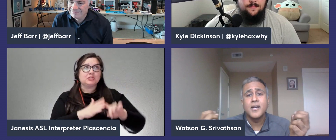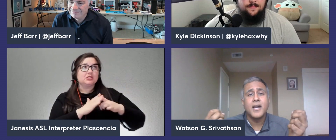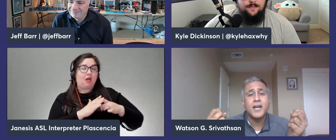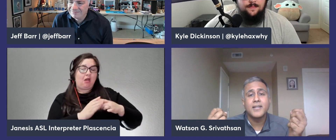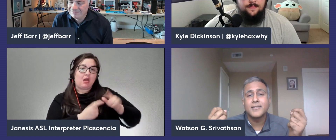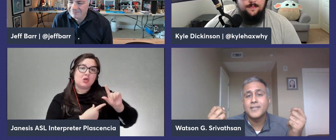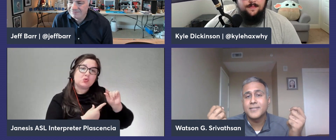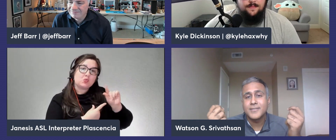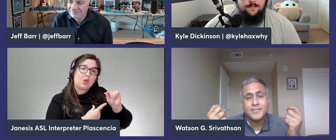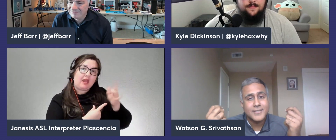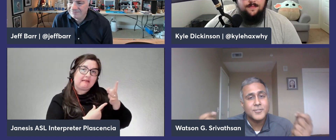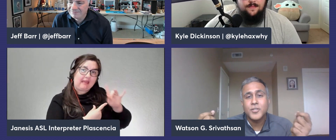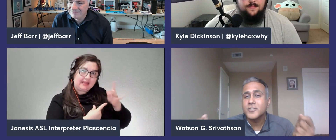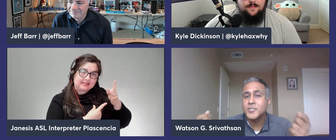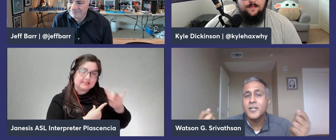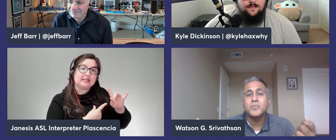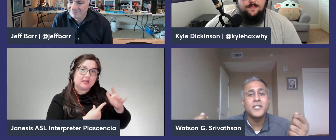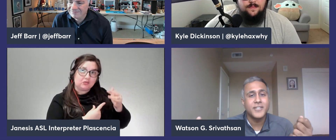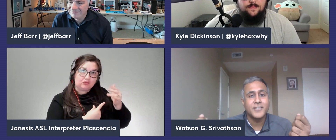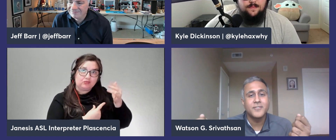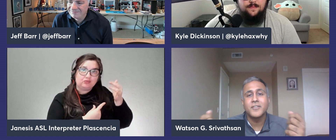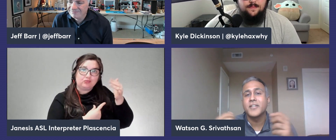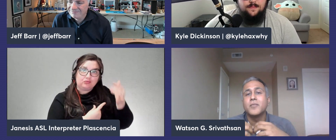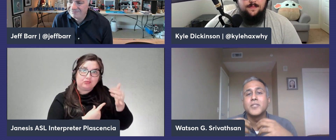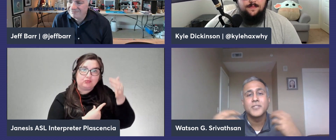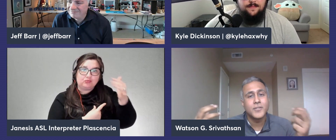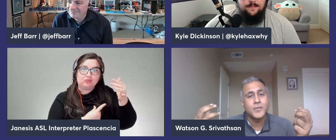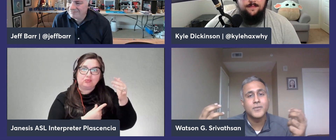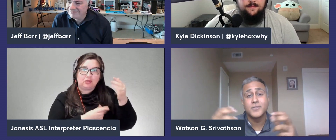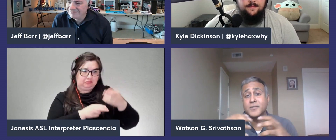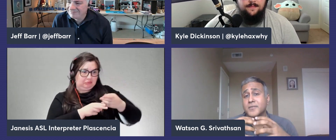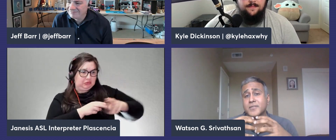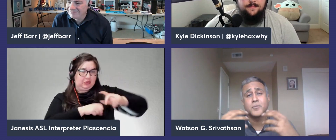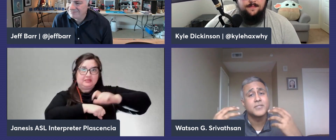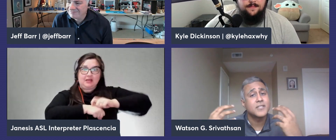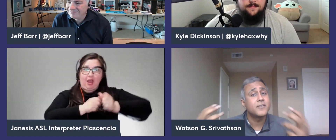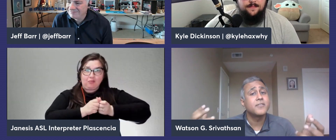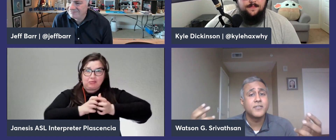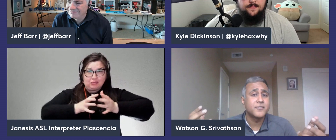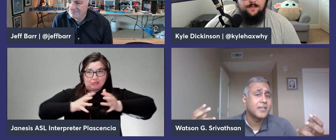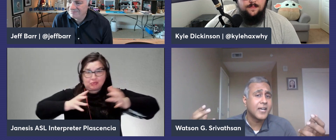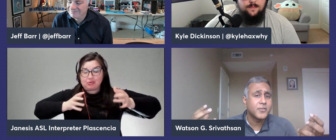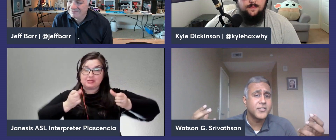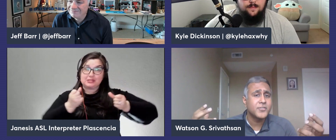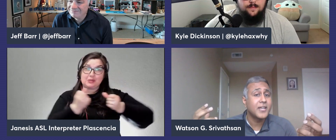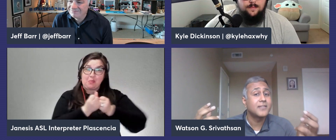and in such a short period, we are able to grow to support 75 different languages,